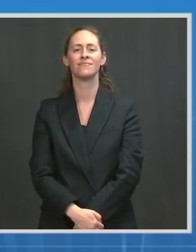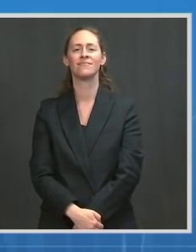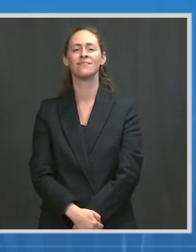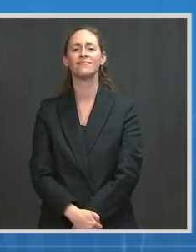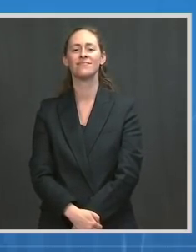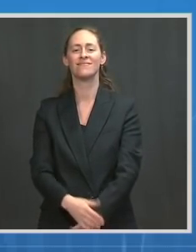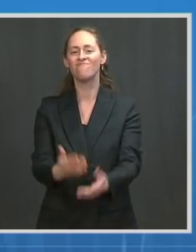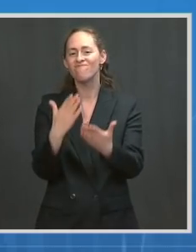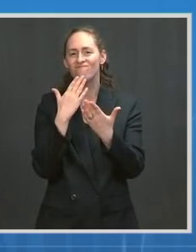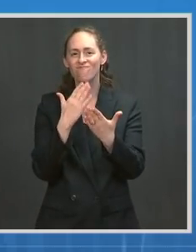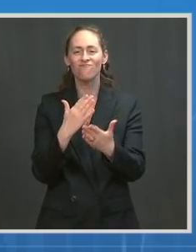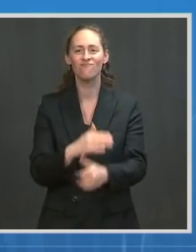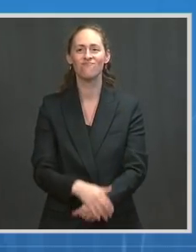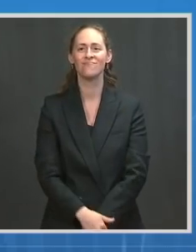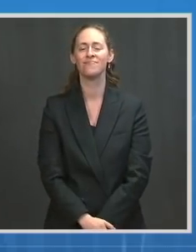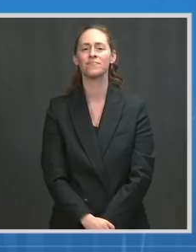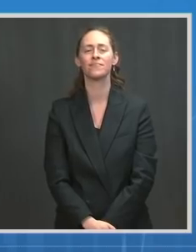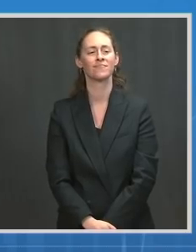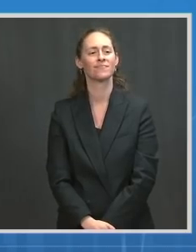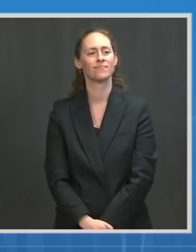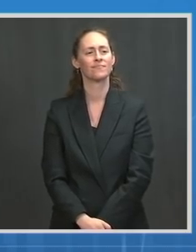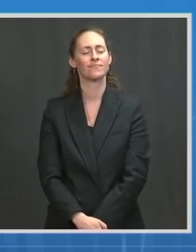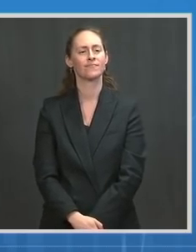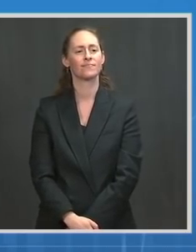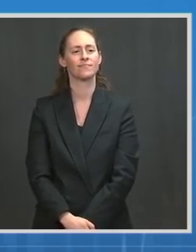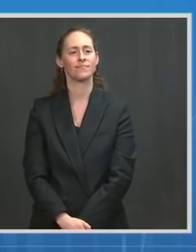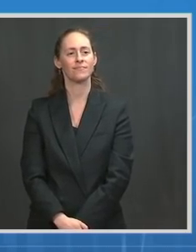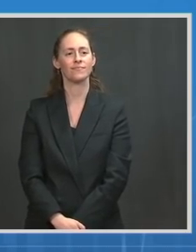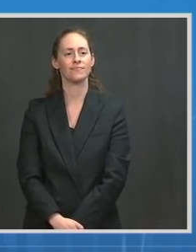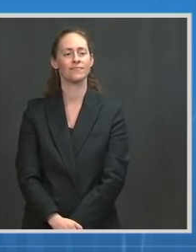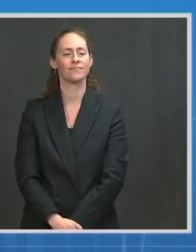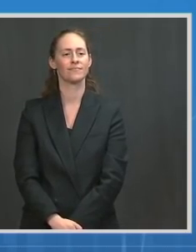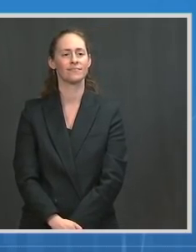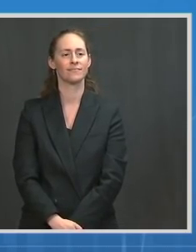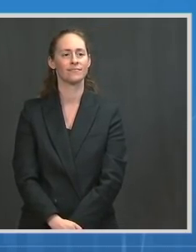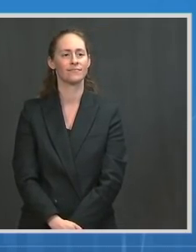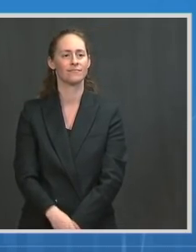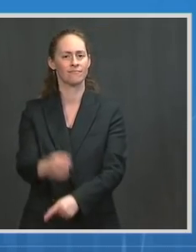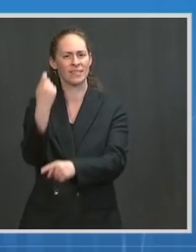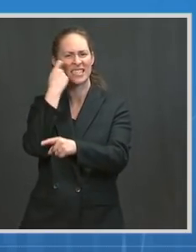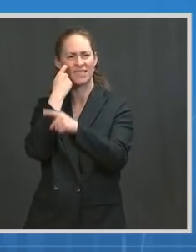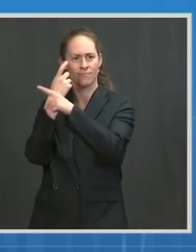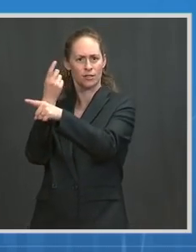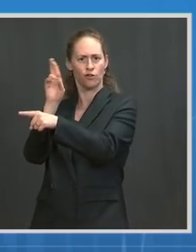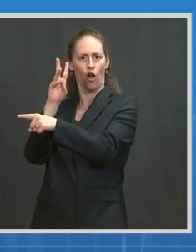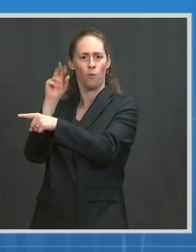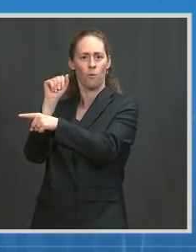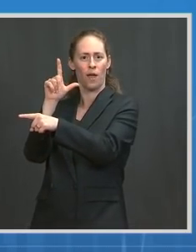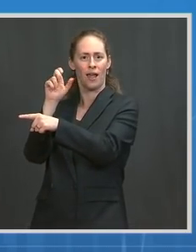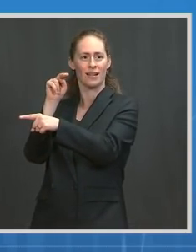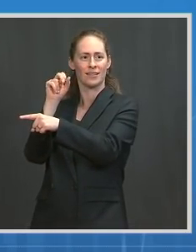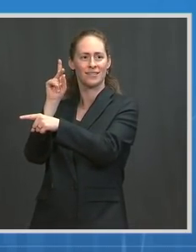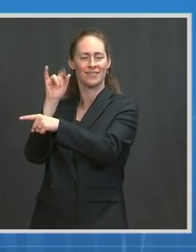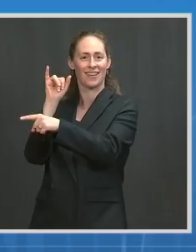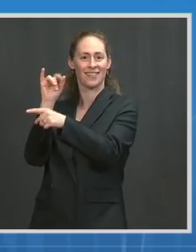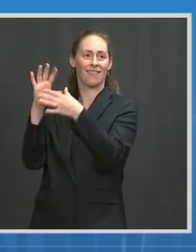So Dr. Walensky has spoken to you about exciting issues that we can now look forward to when you have vaccination.